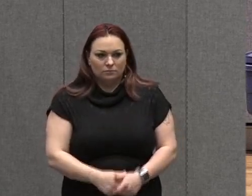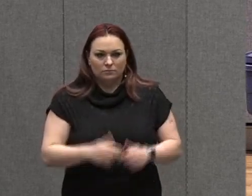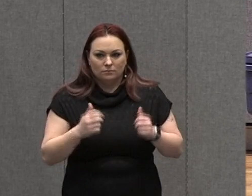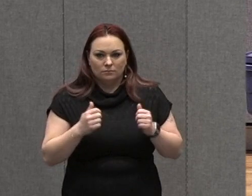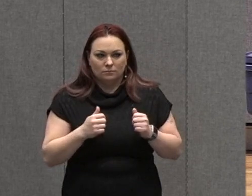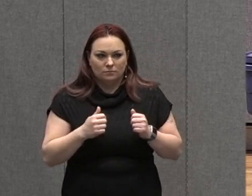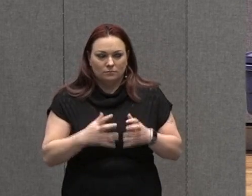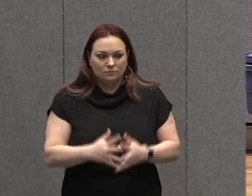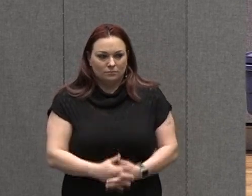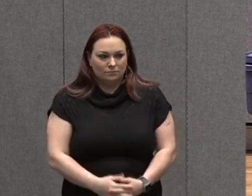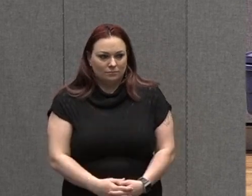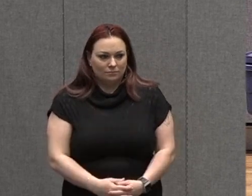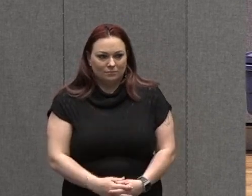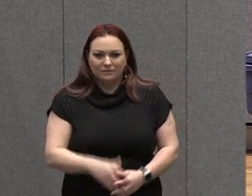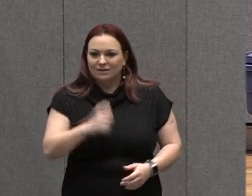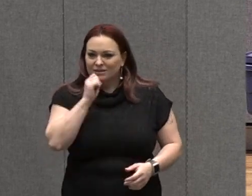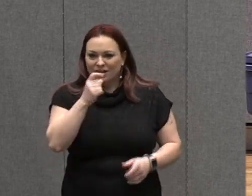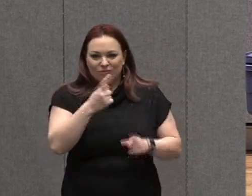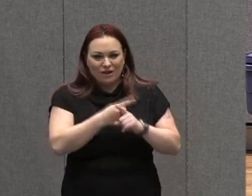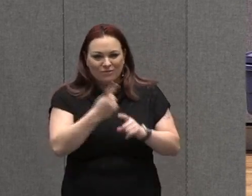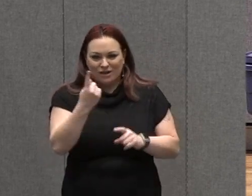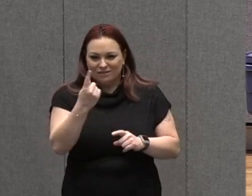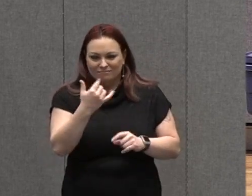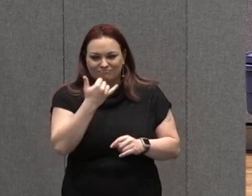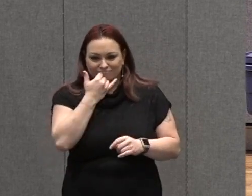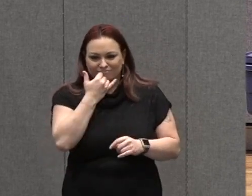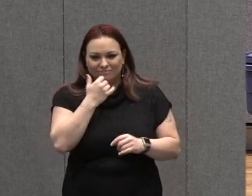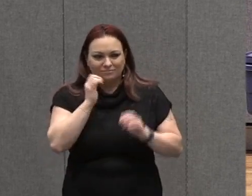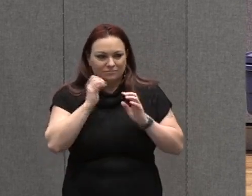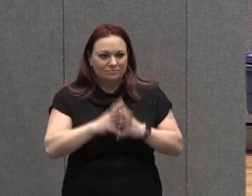Nope, that's not it. Hold on a second, here we go.